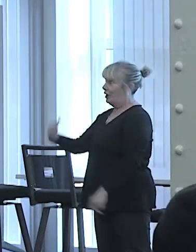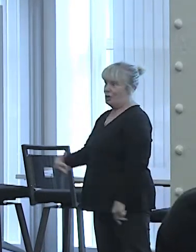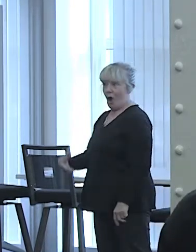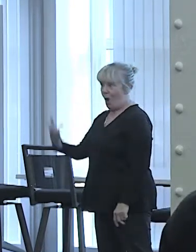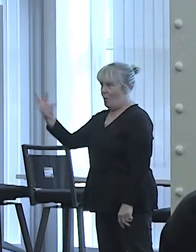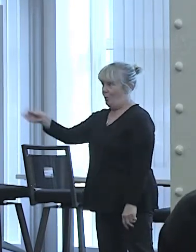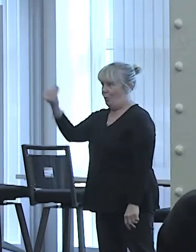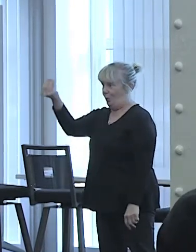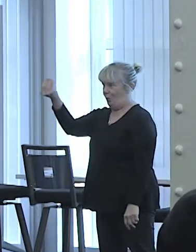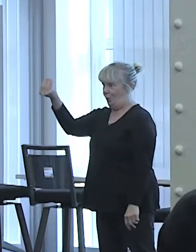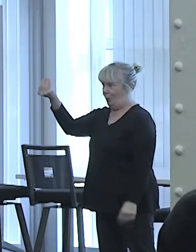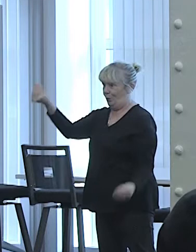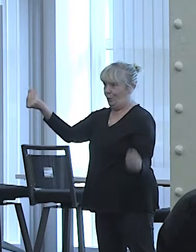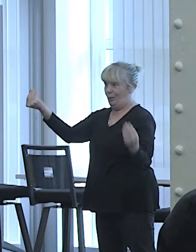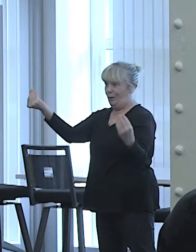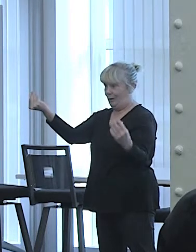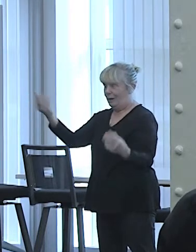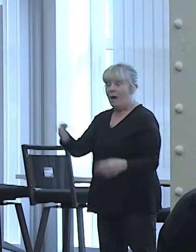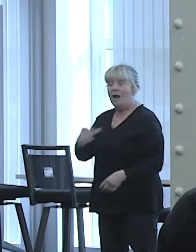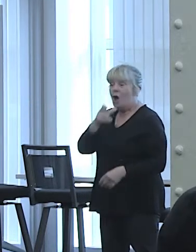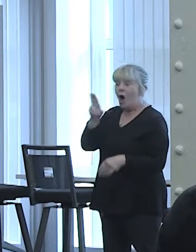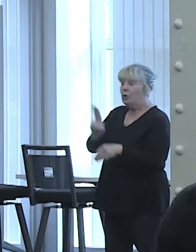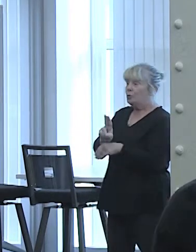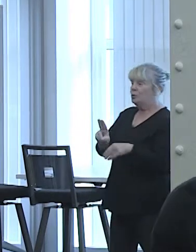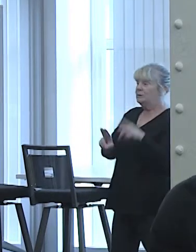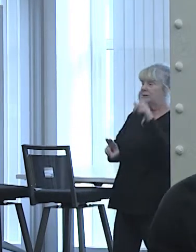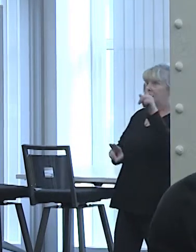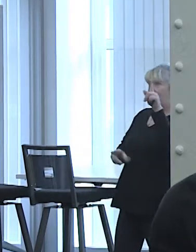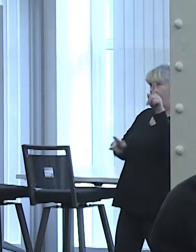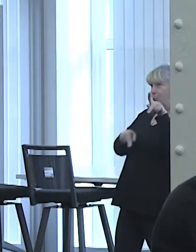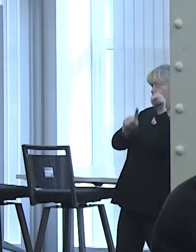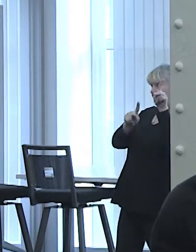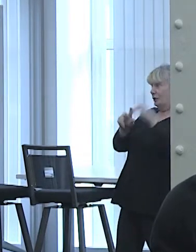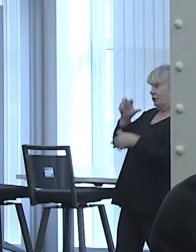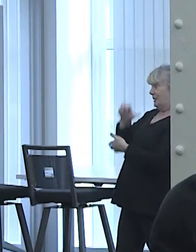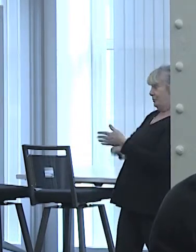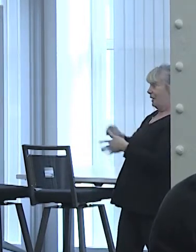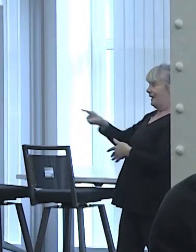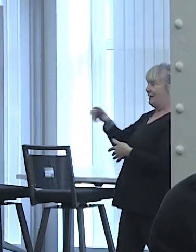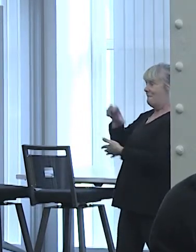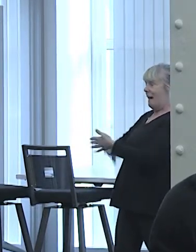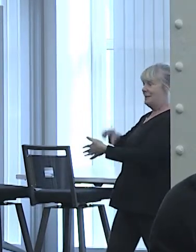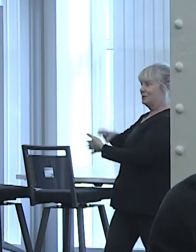And it's not just using privilege to subtract from oppression, minus one, minus one, minus one.